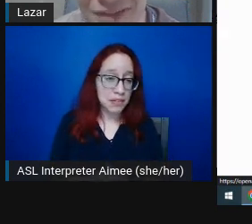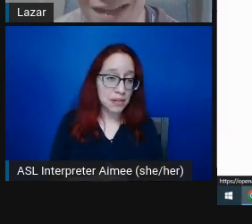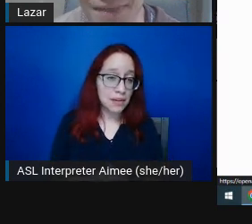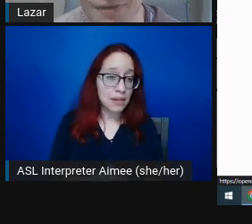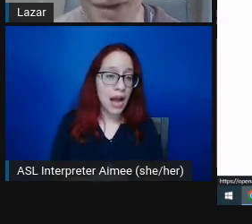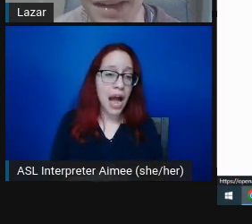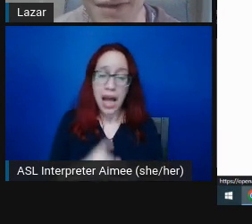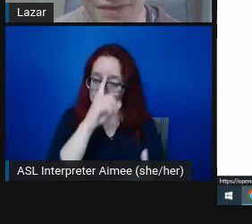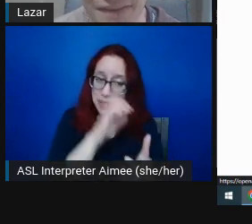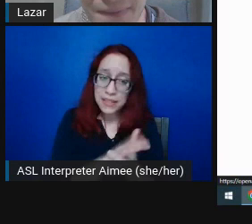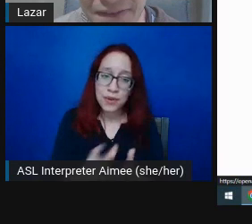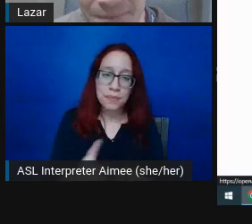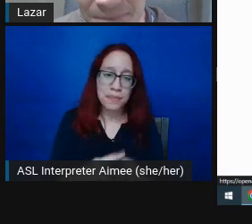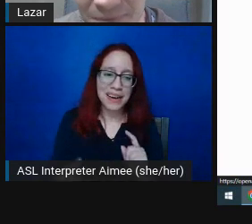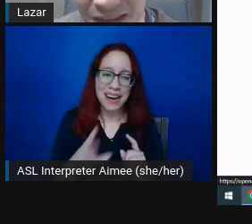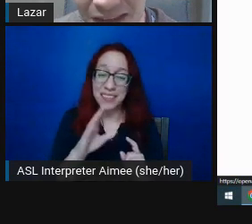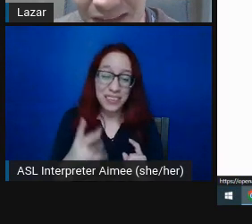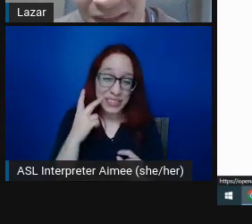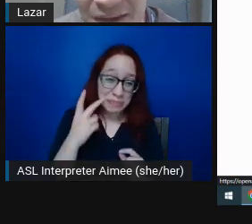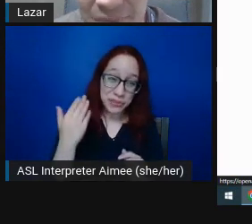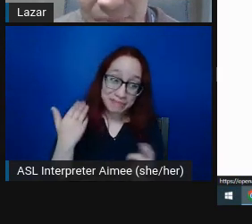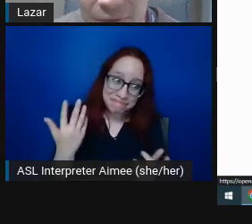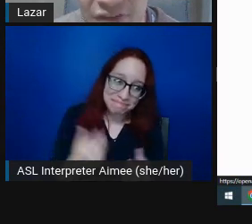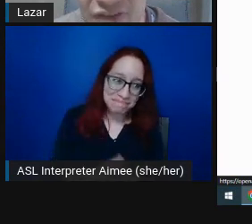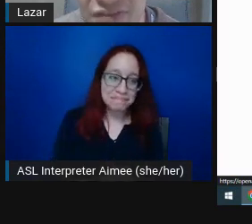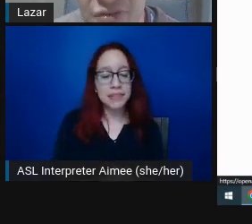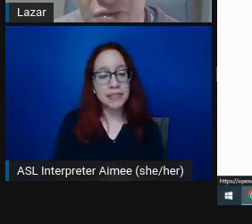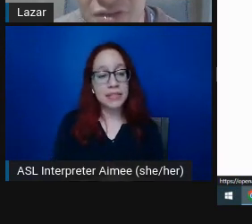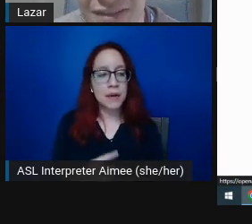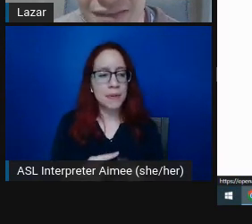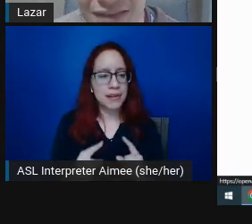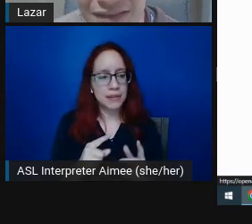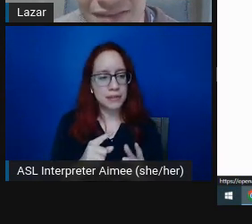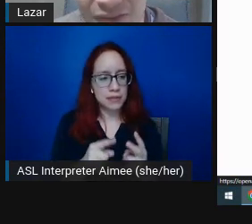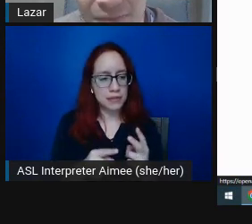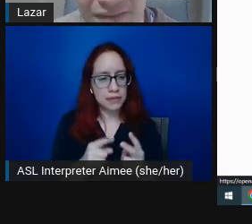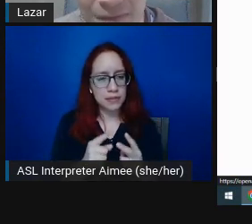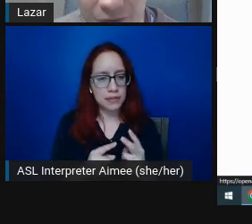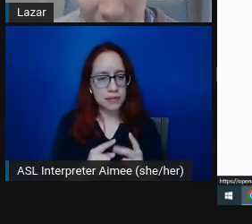Although I never seen that, but those are just two extreme examples.